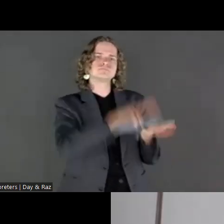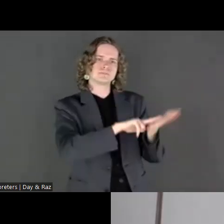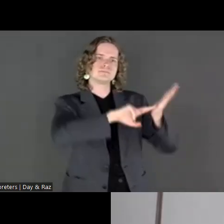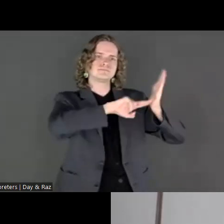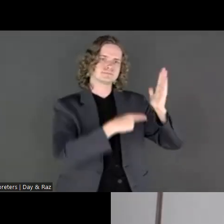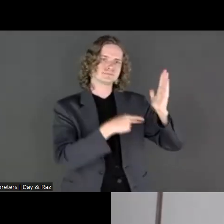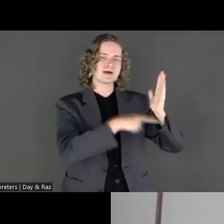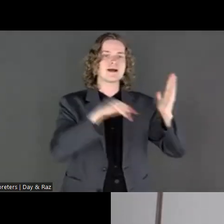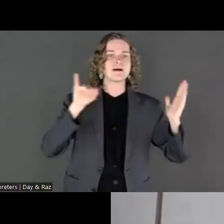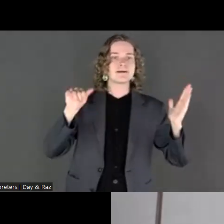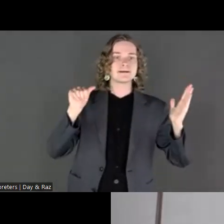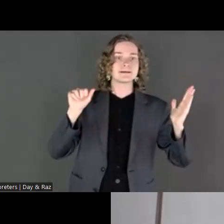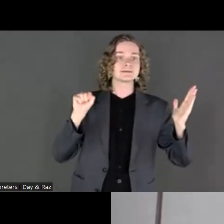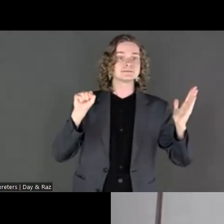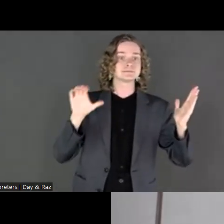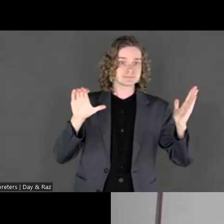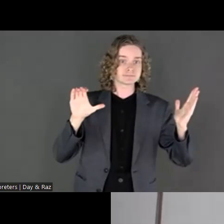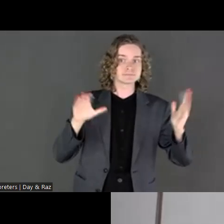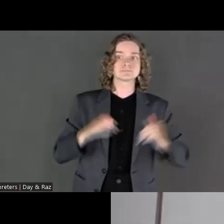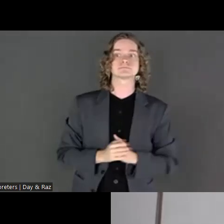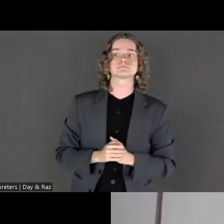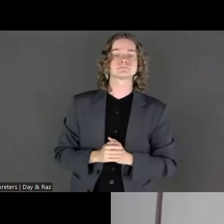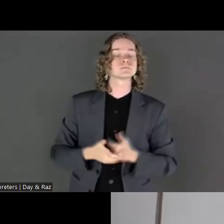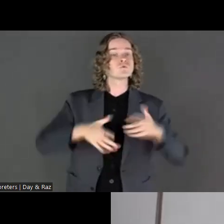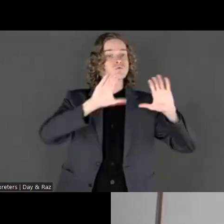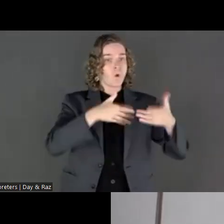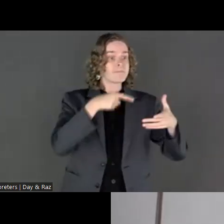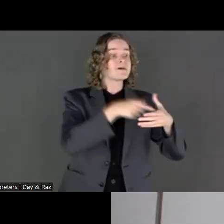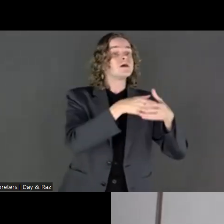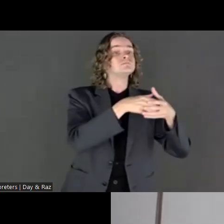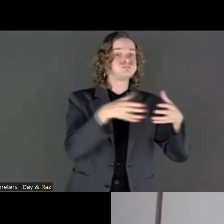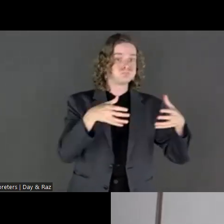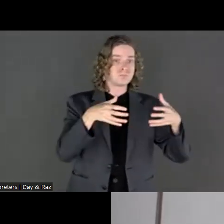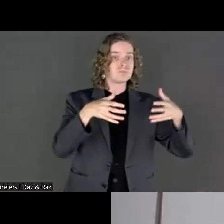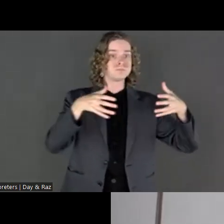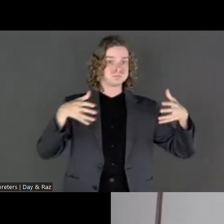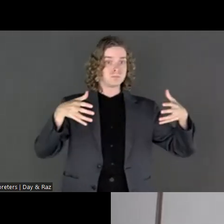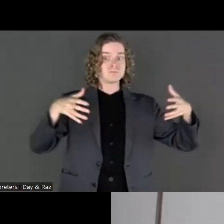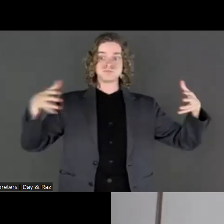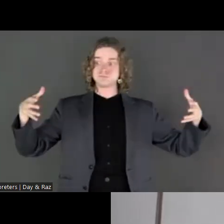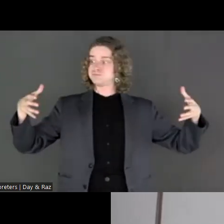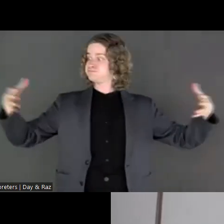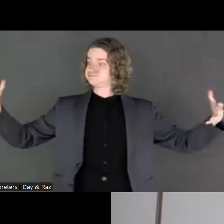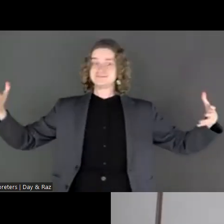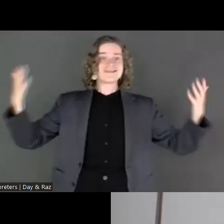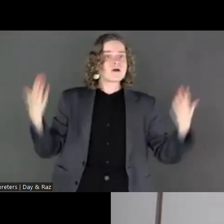group has now grown to over 300 members, including organizations of persons with disabilities OPDs,